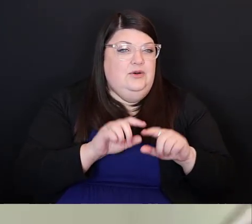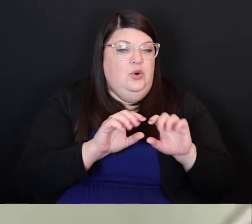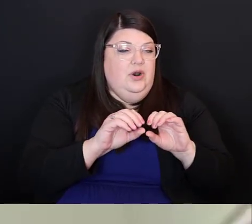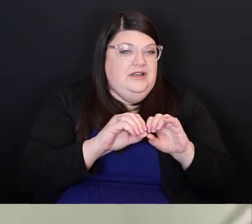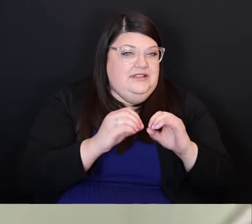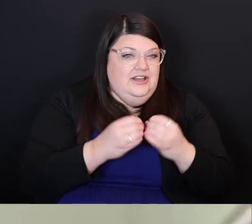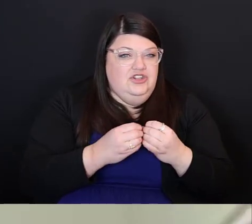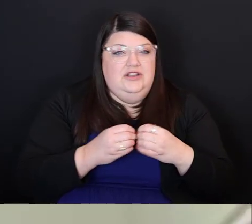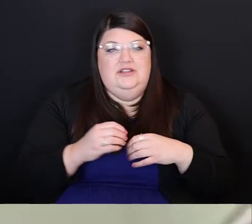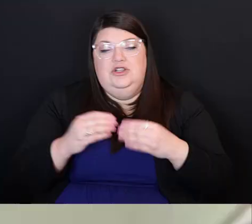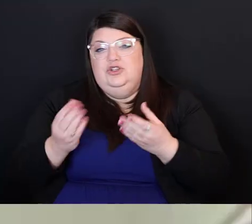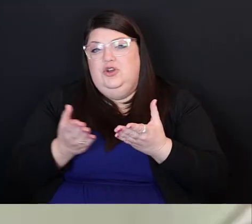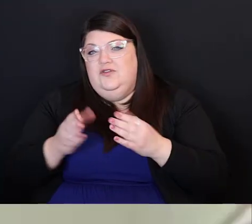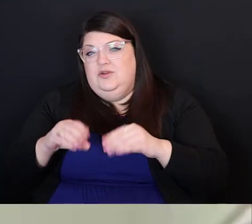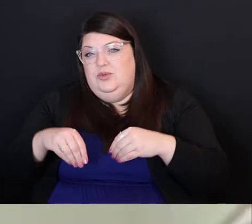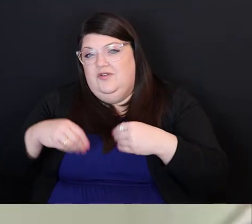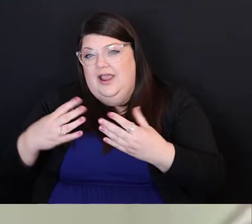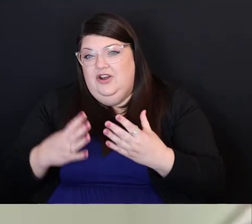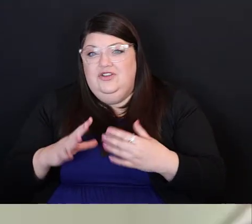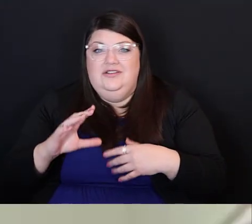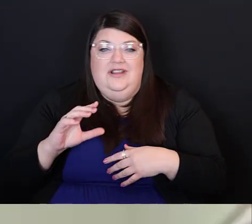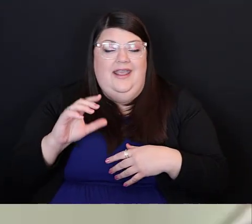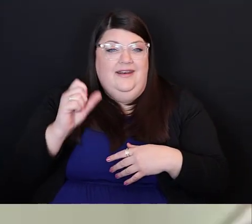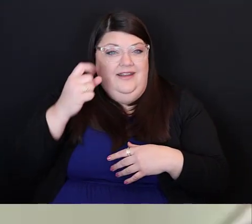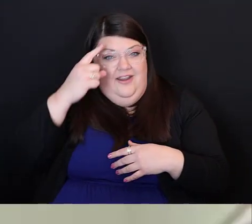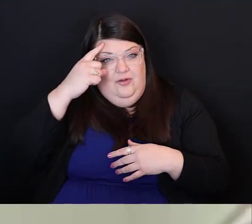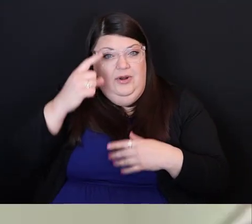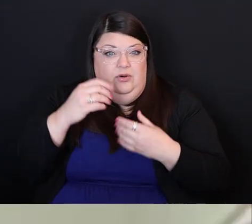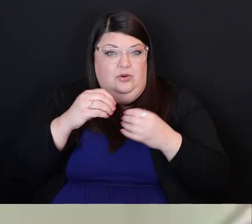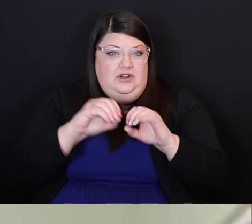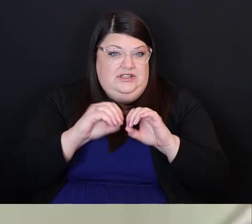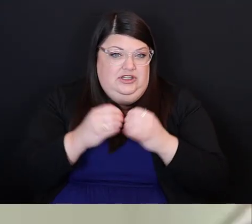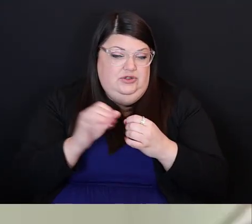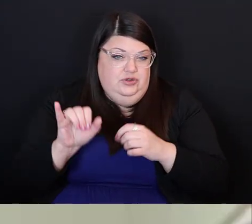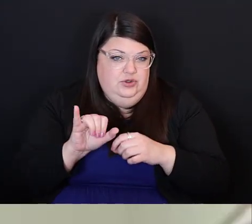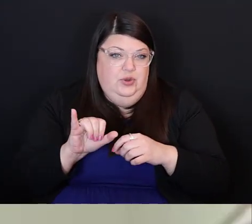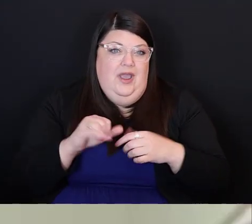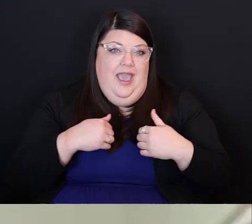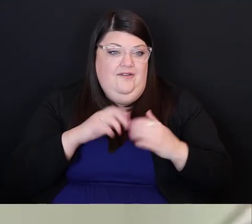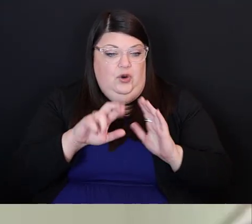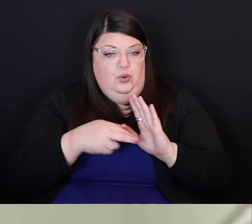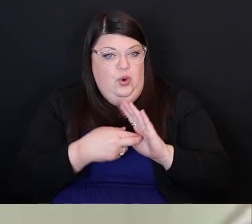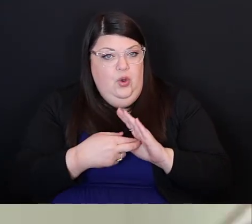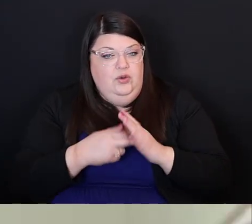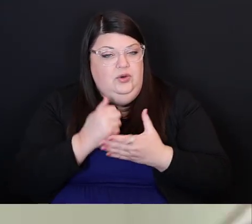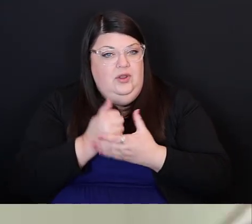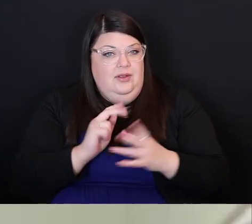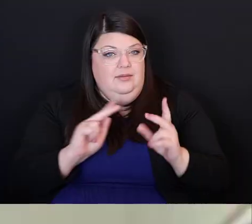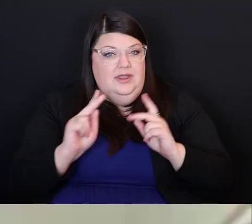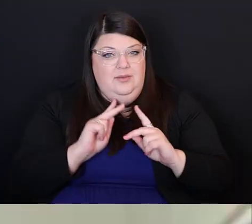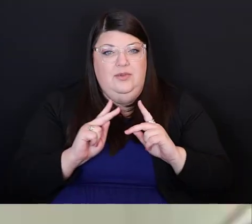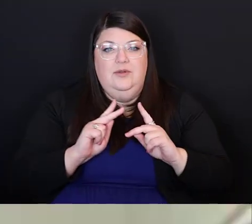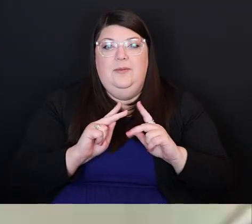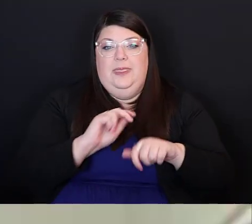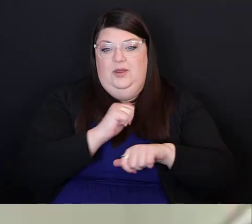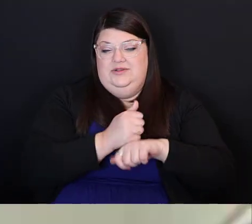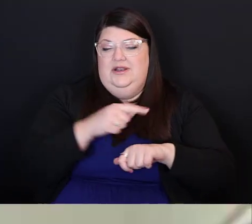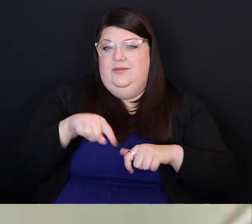entities and tech companies have a role to play here in making sure people know and are have help in setting up the smart home products.